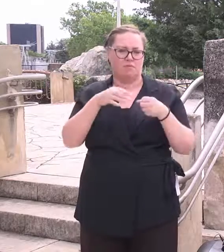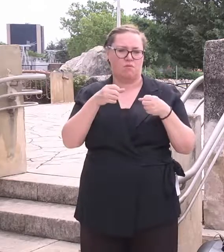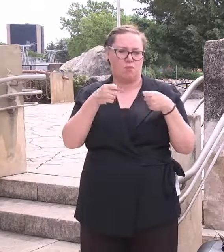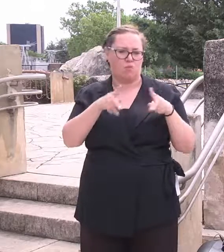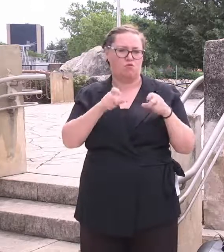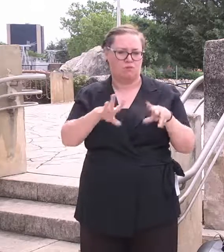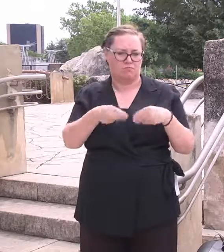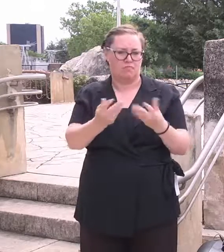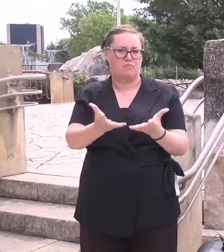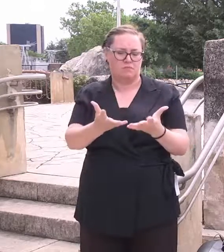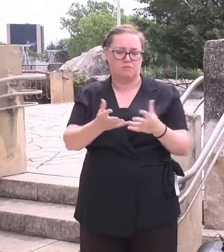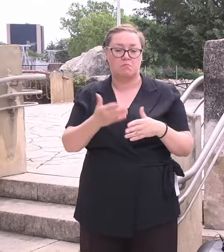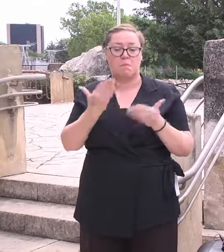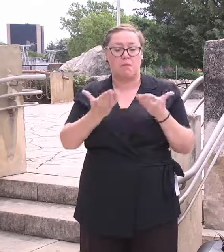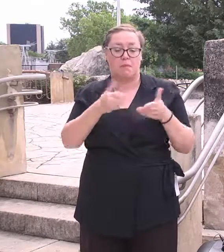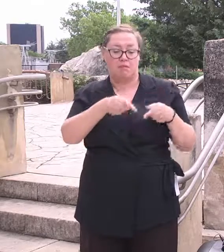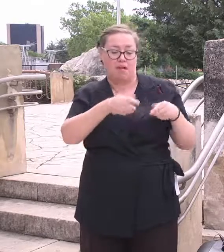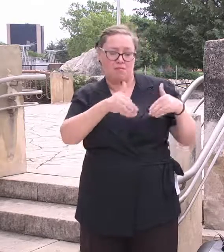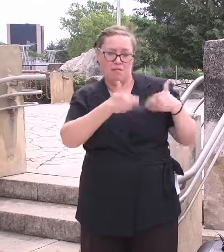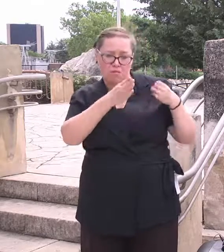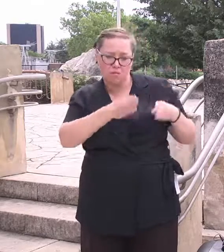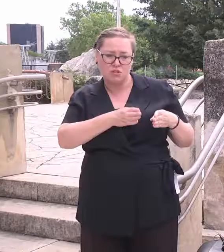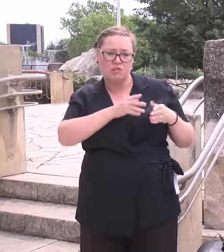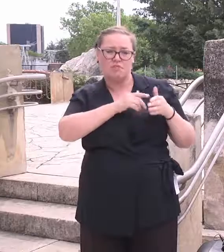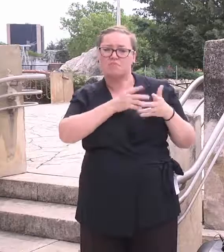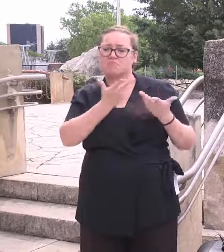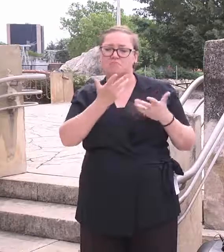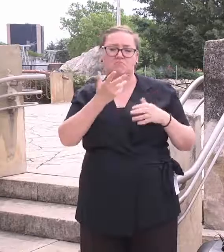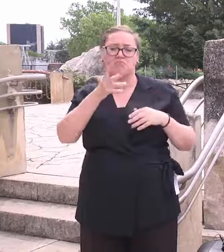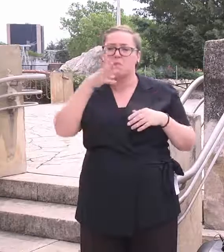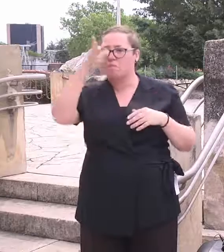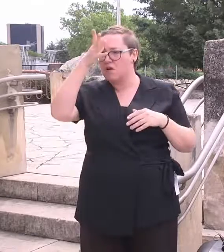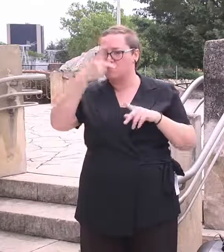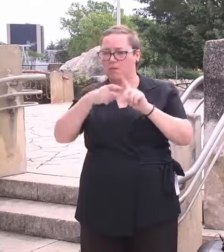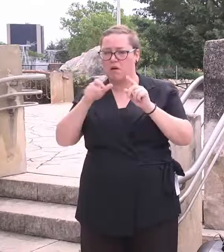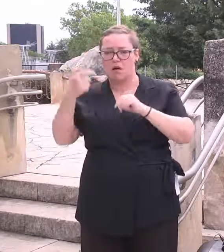a young individual who followed their parents here from a different country who was looking